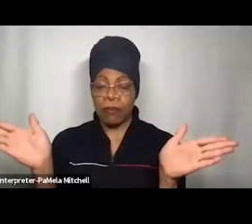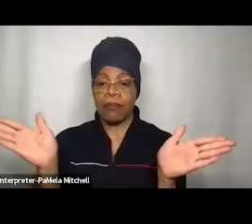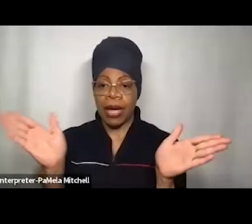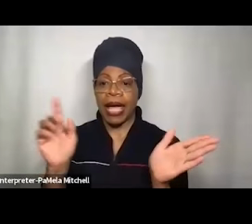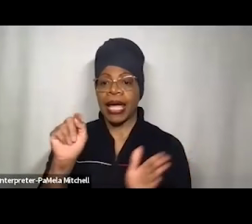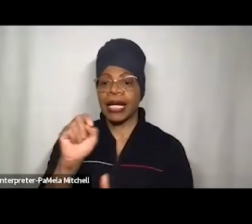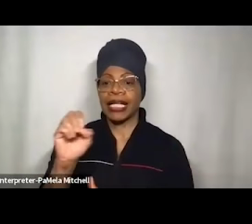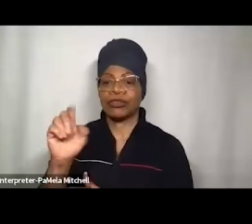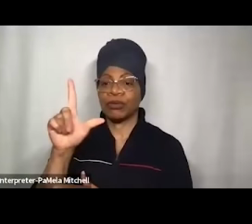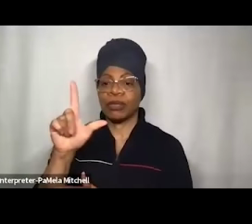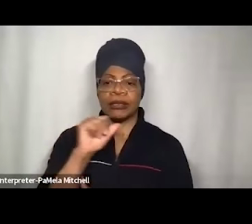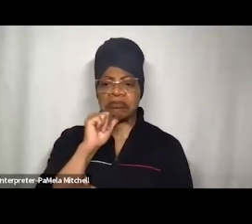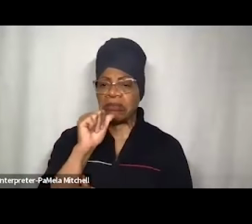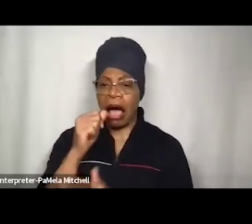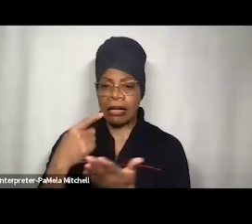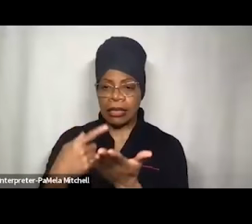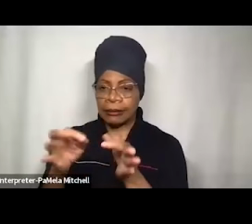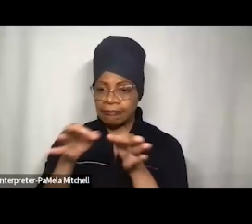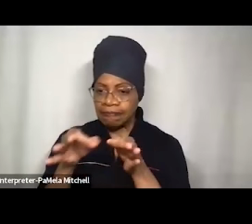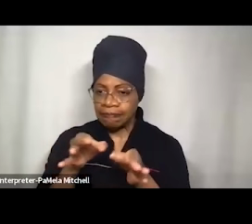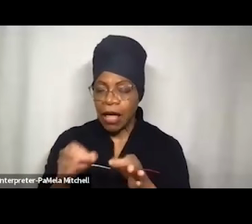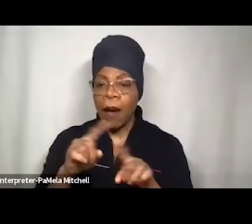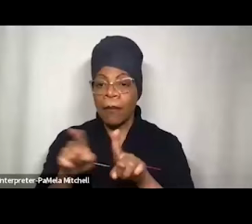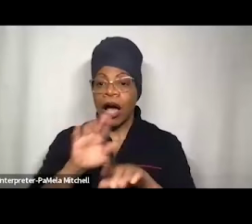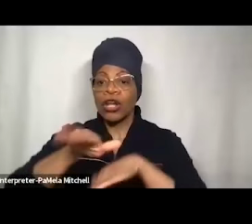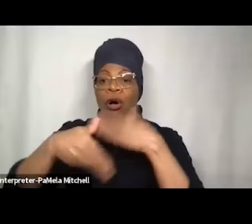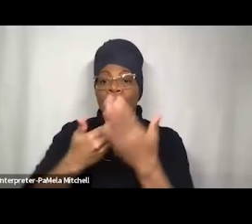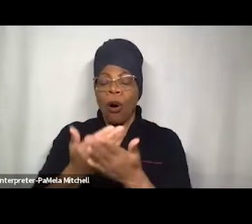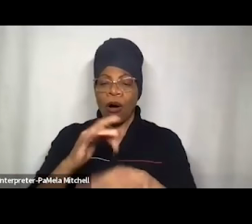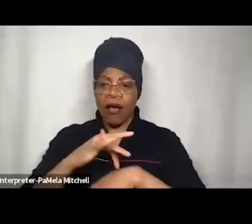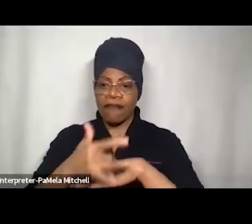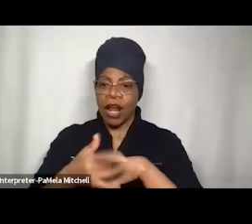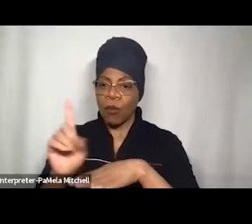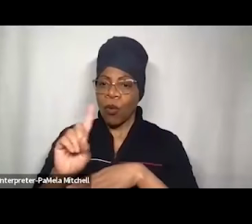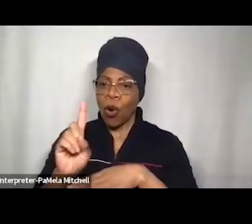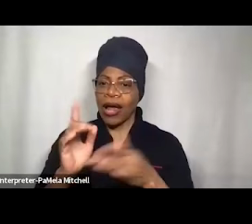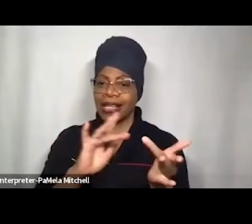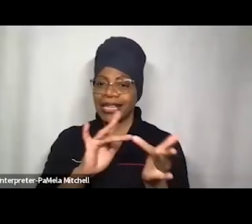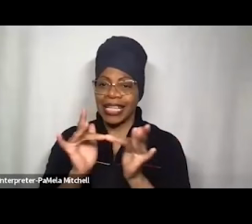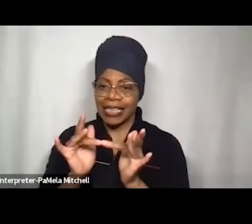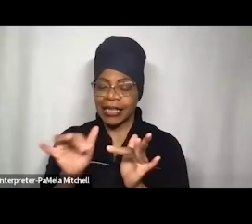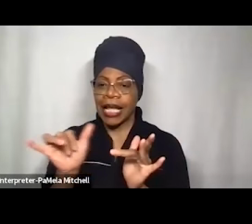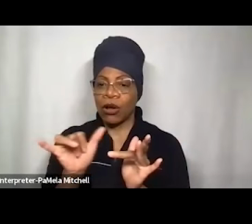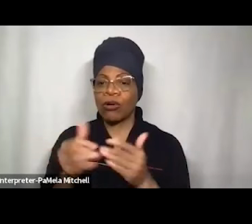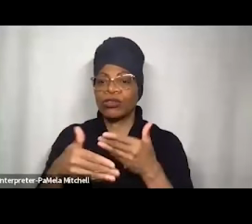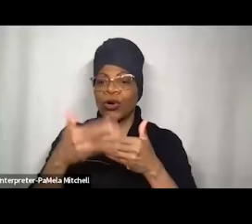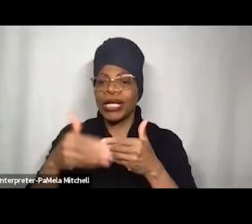but they are all available on the internet and are very easy to administer.